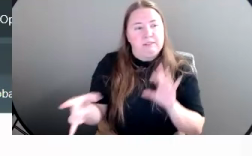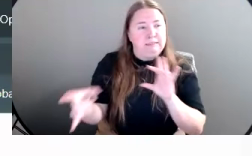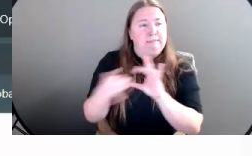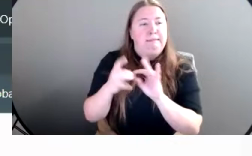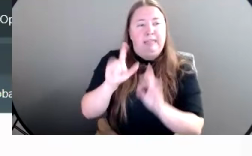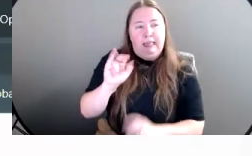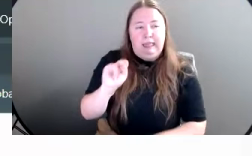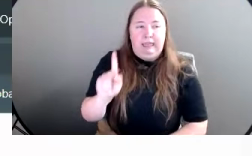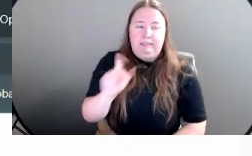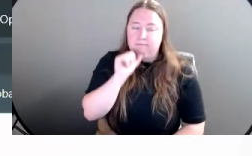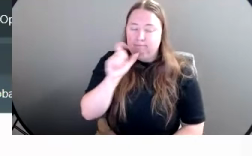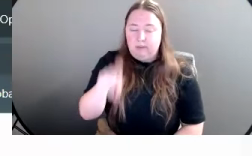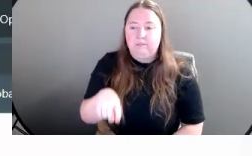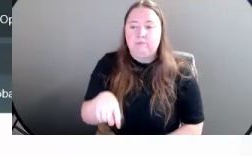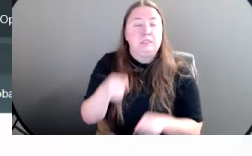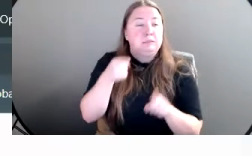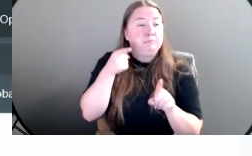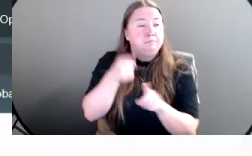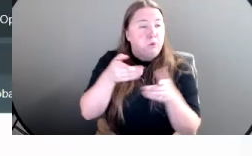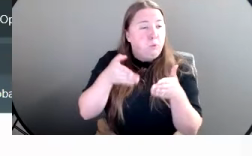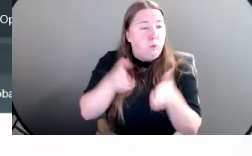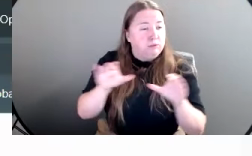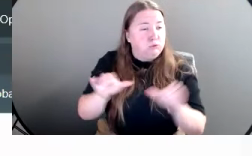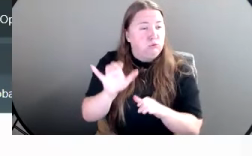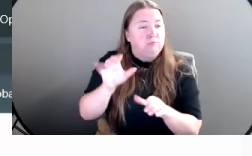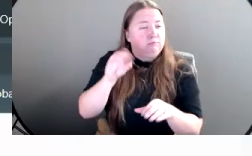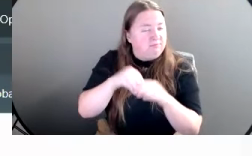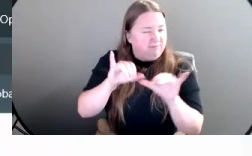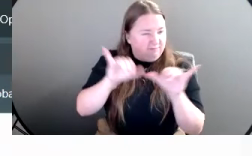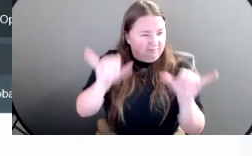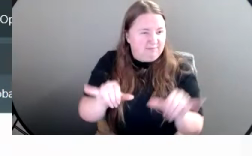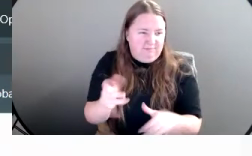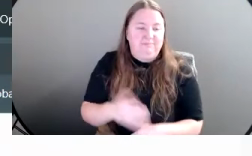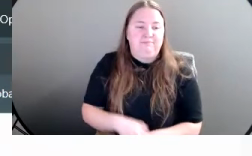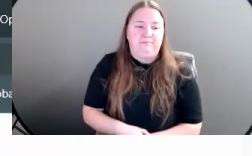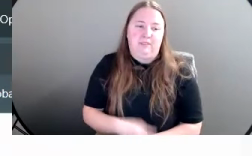There are specific ways to do that in the system. There is a little, I always say a little bit,